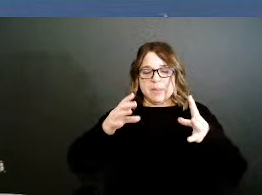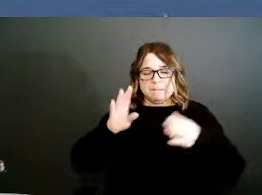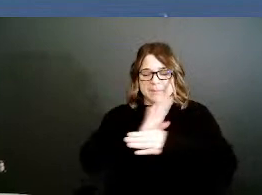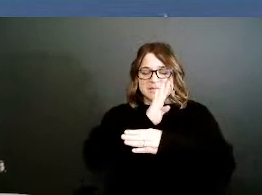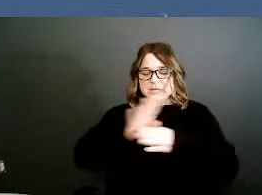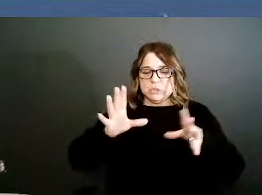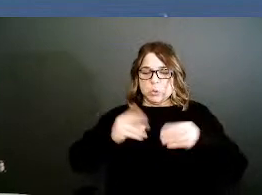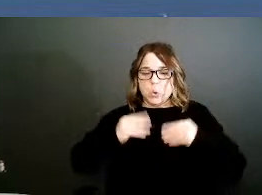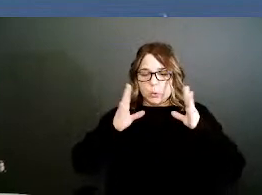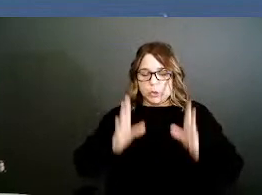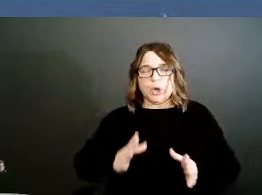I SAY PUBLIC SAFETY IS NOT JUST ABOUT THE INCREASE IN POLICE.